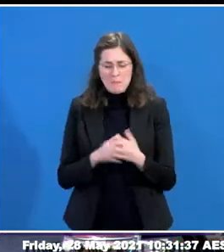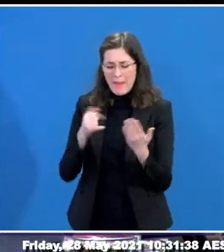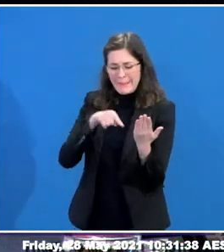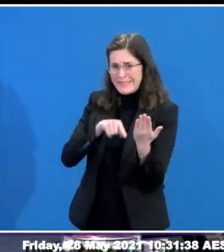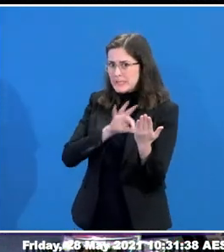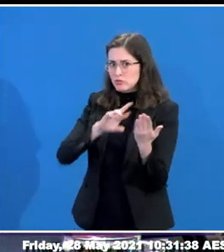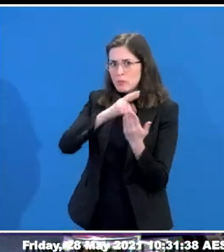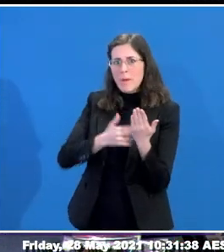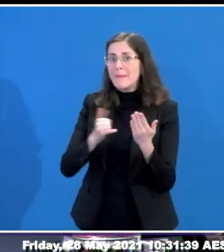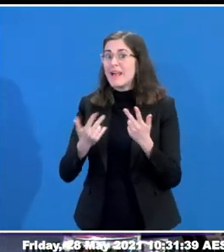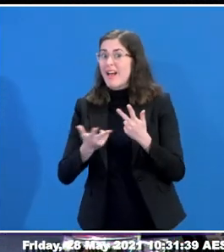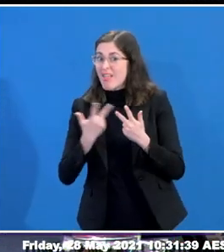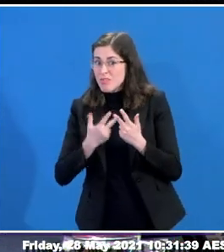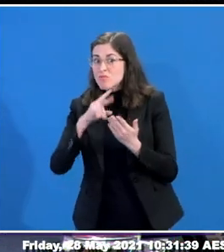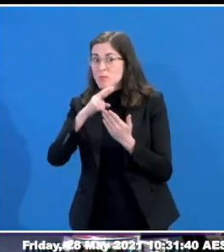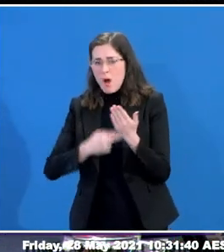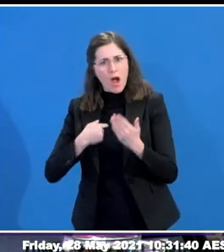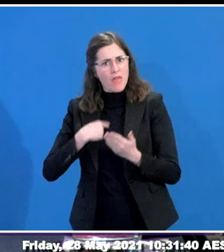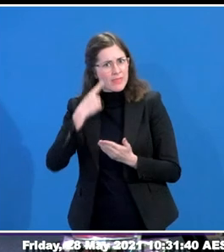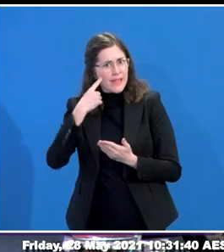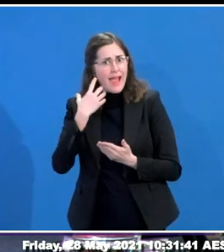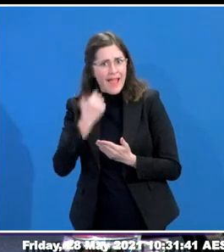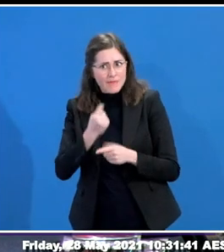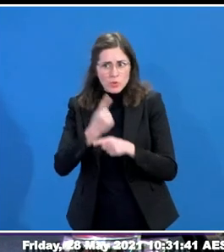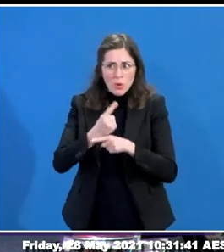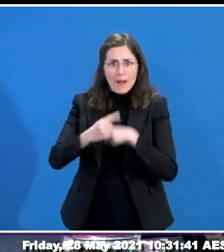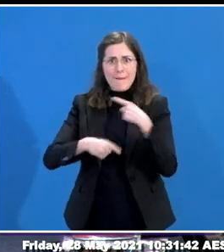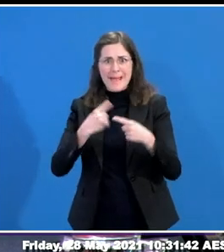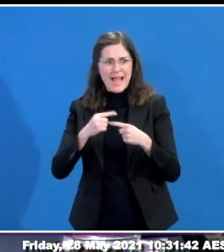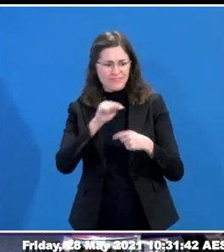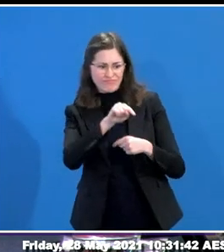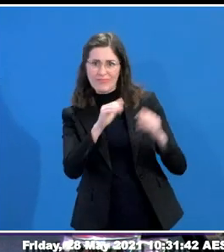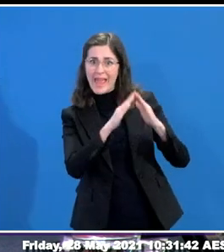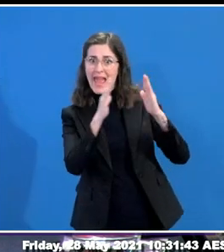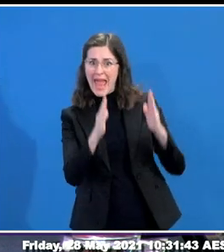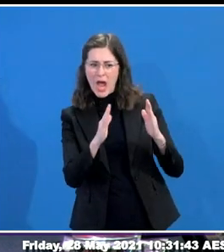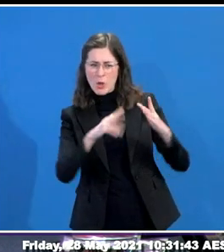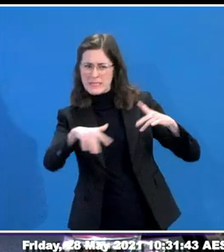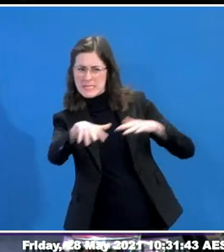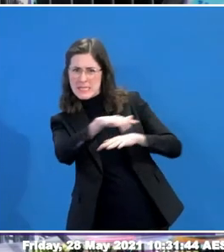matters raised to do with culture of the house in one of these reports that relates to that.